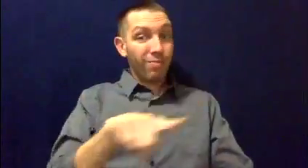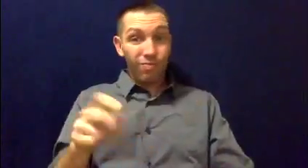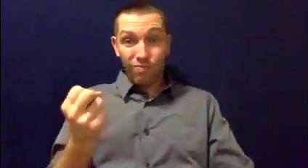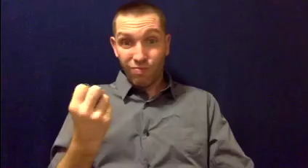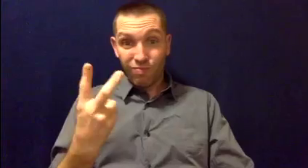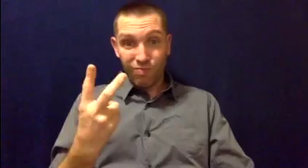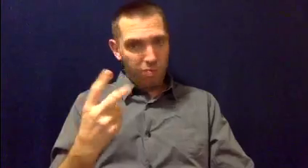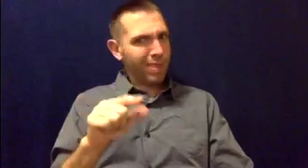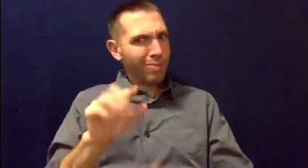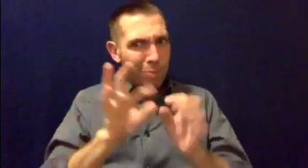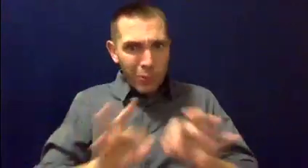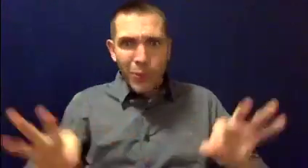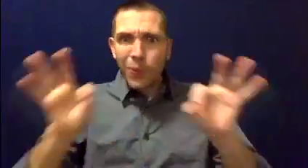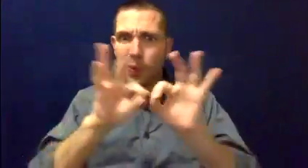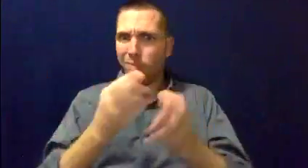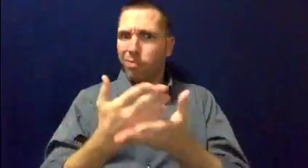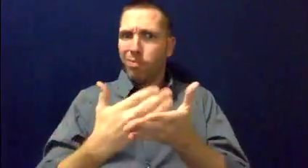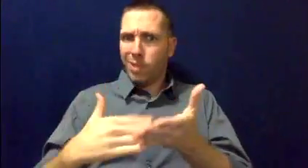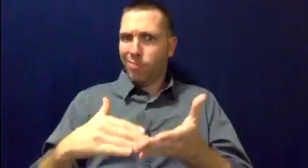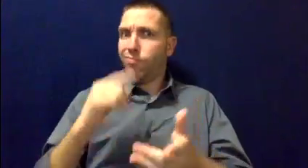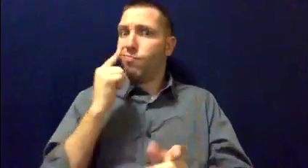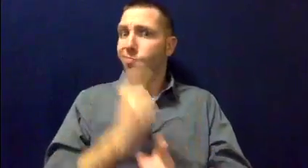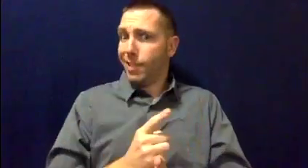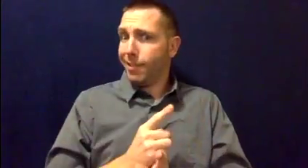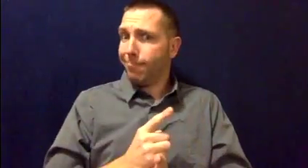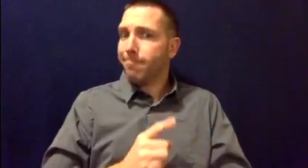K-12 years are important!